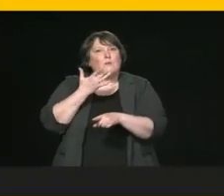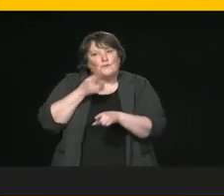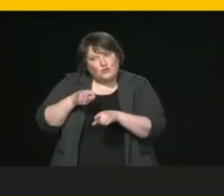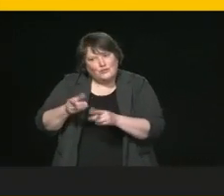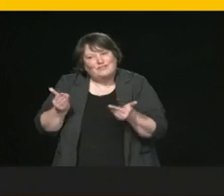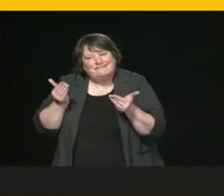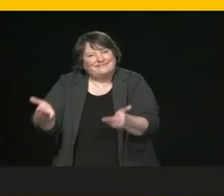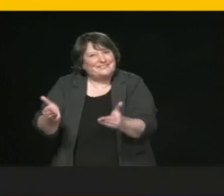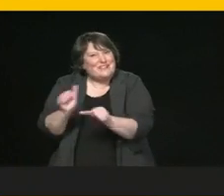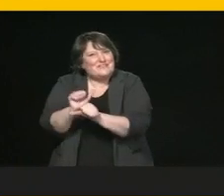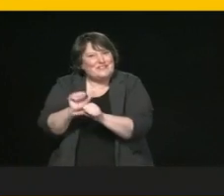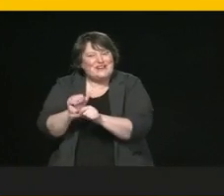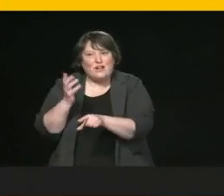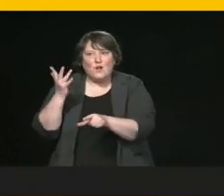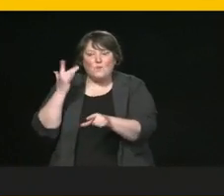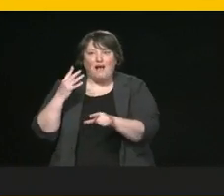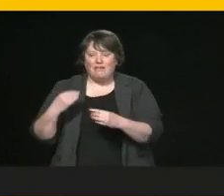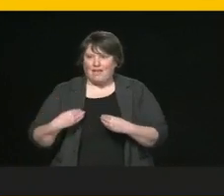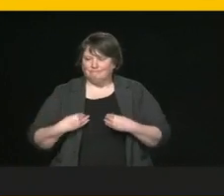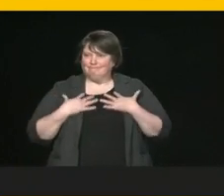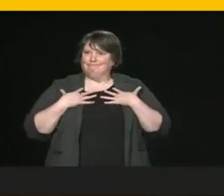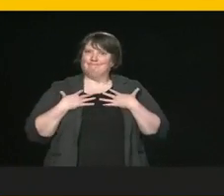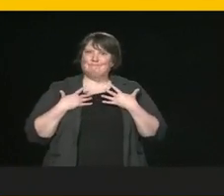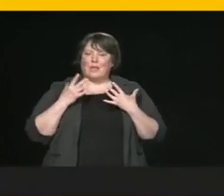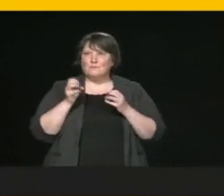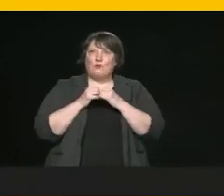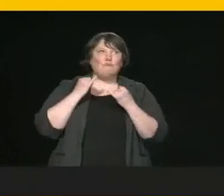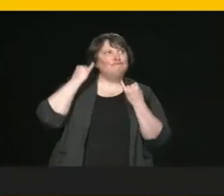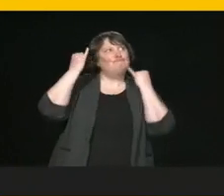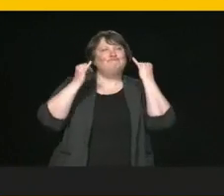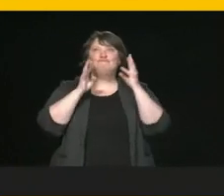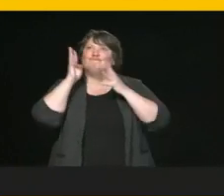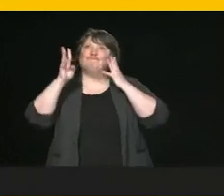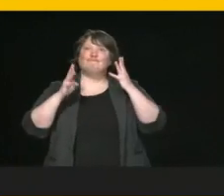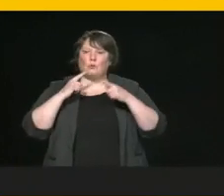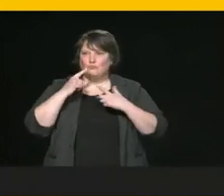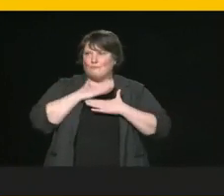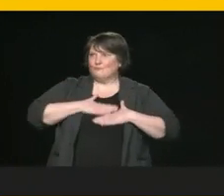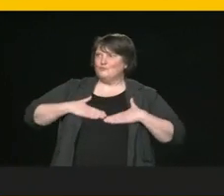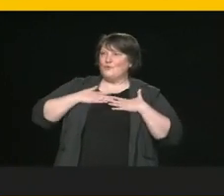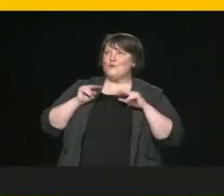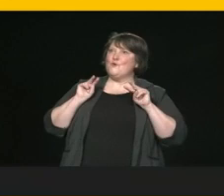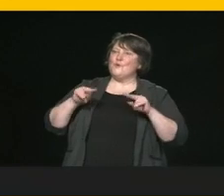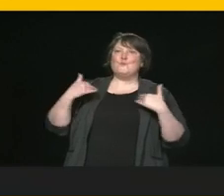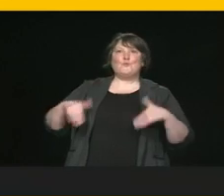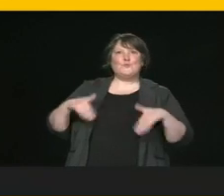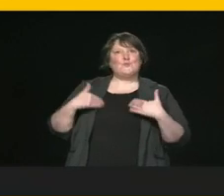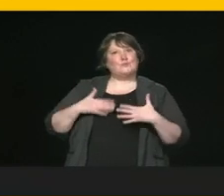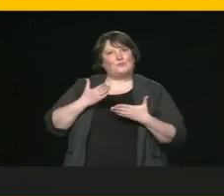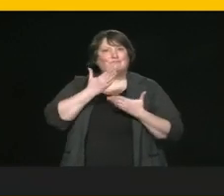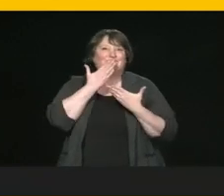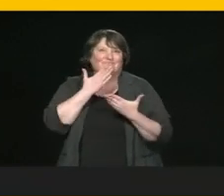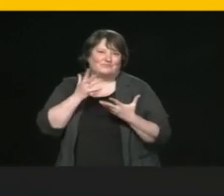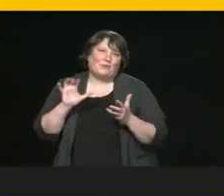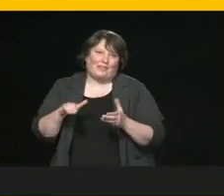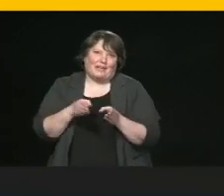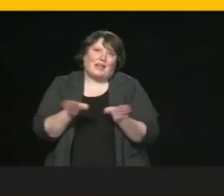TIMES, ARTISTS CONTINUE TO HELP